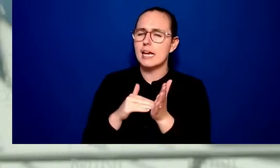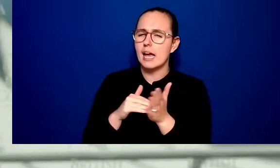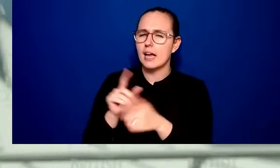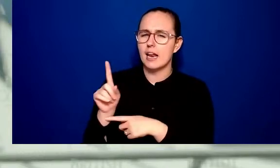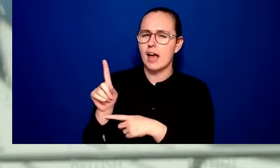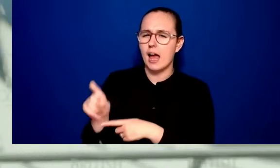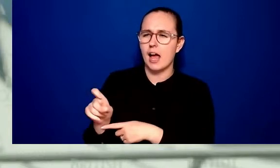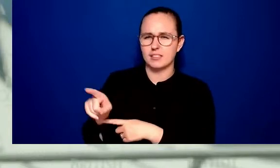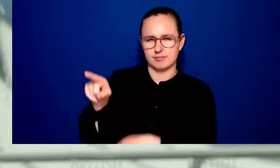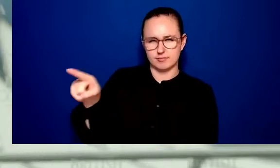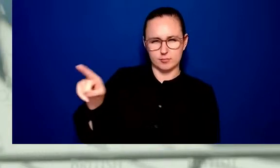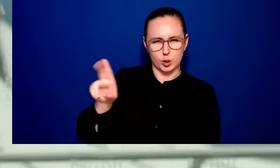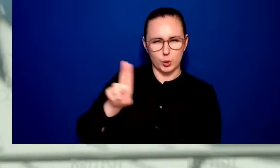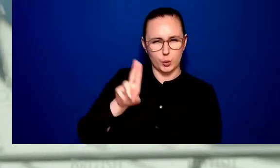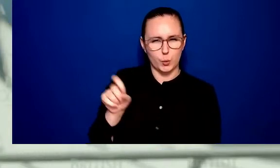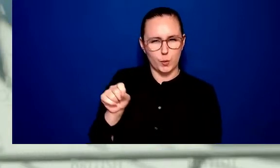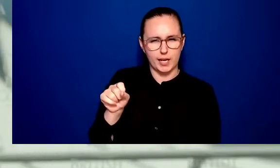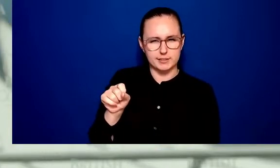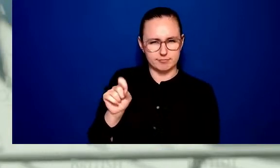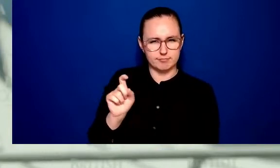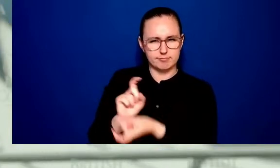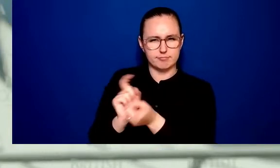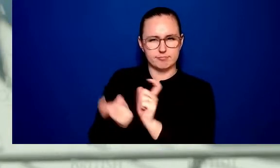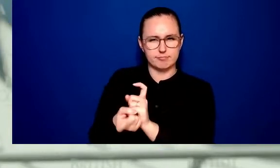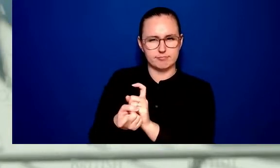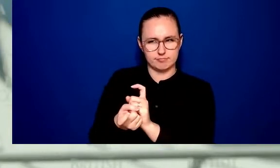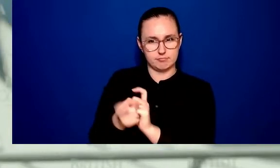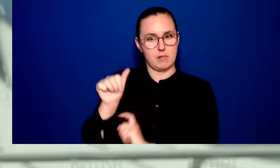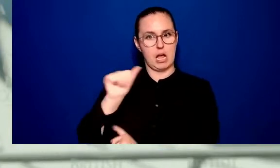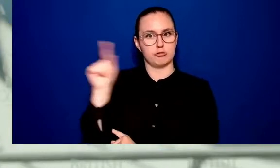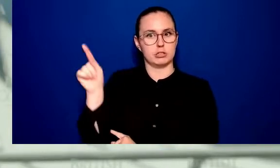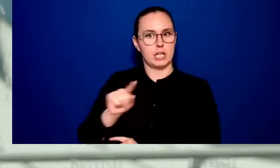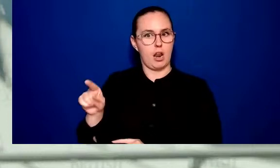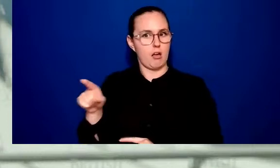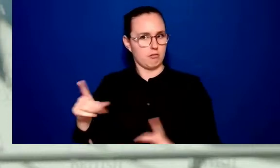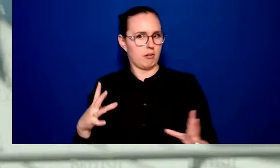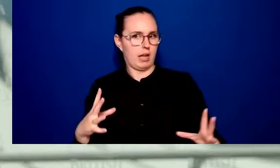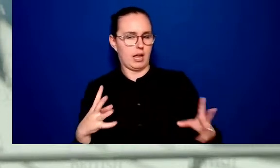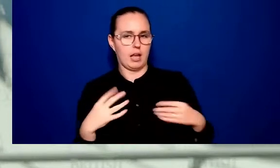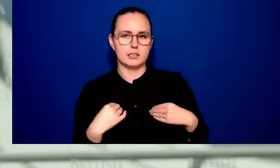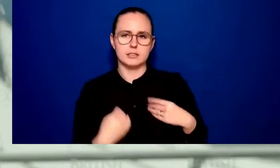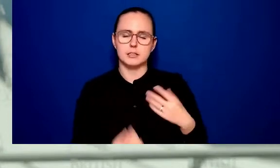going on there when you talk to them? Why they won't approve